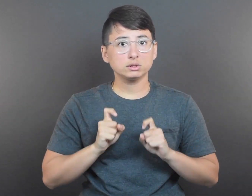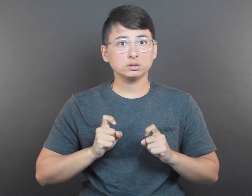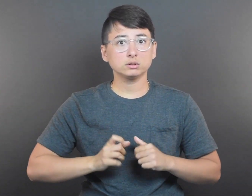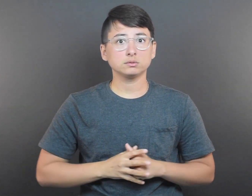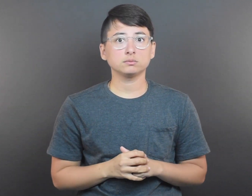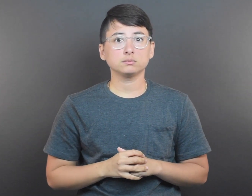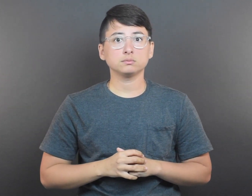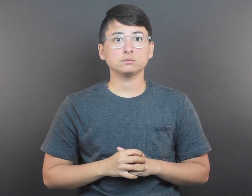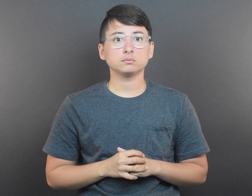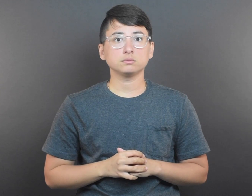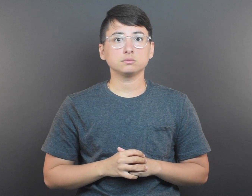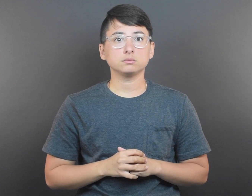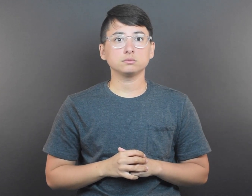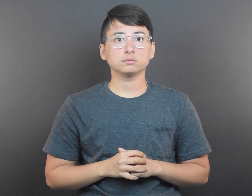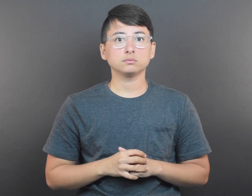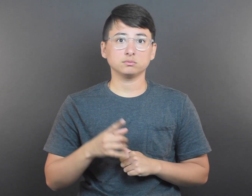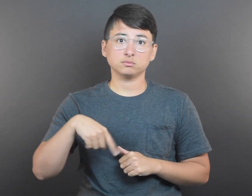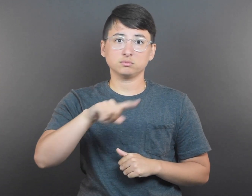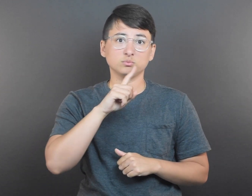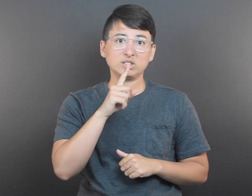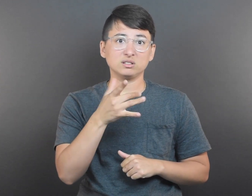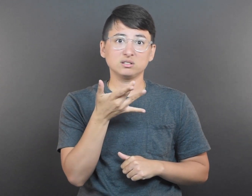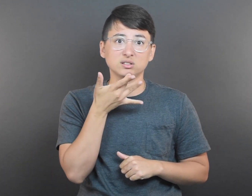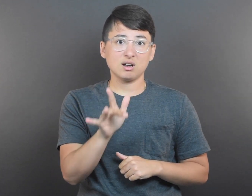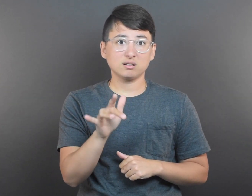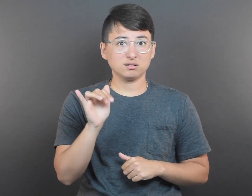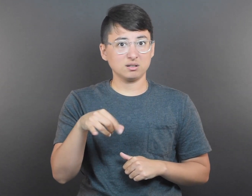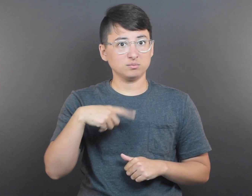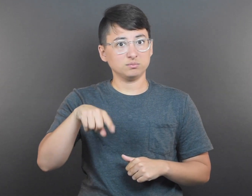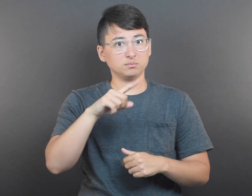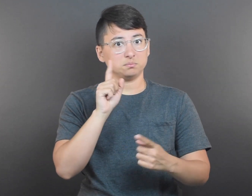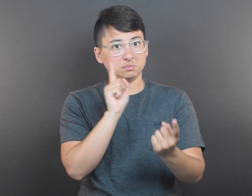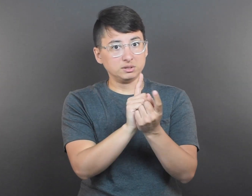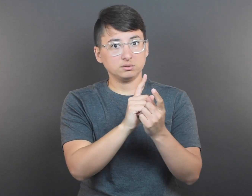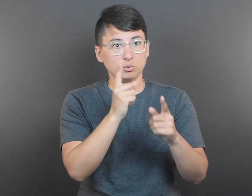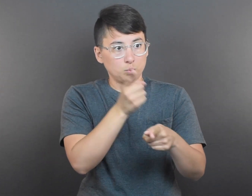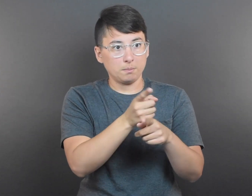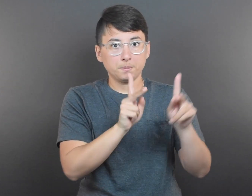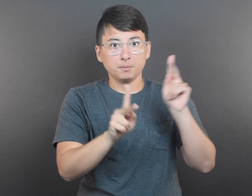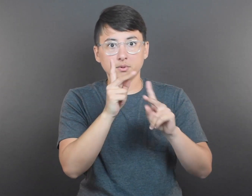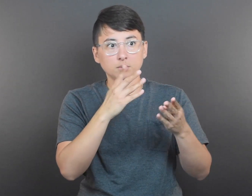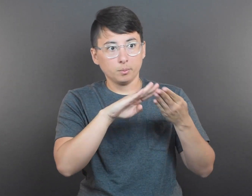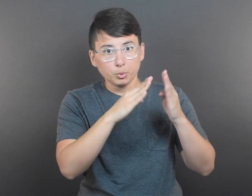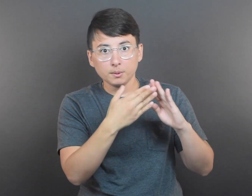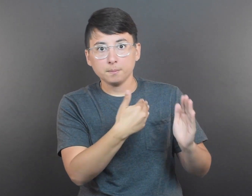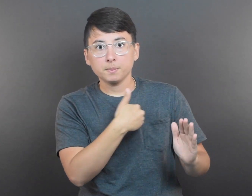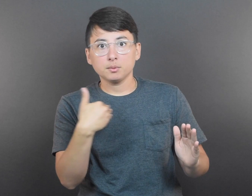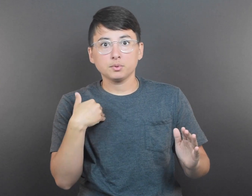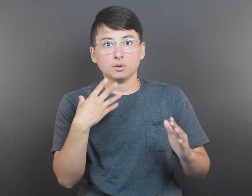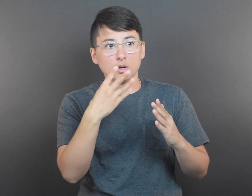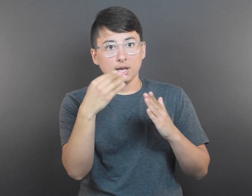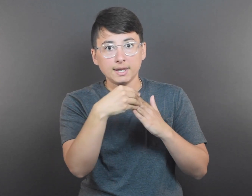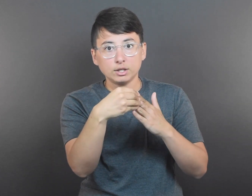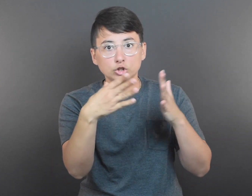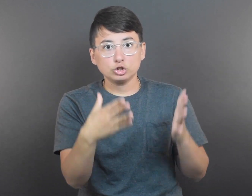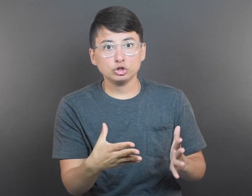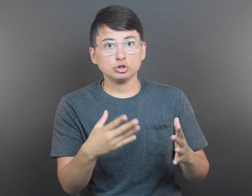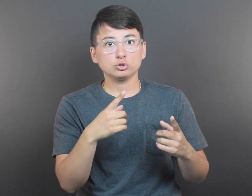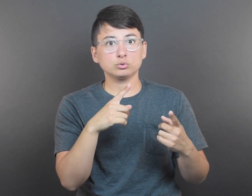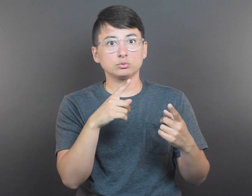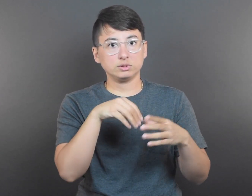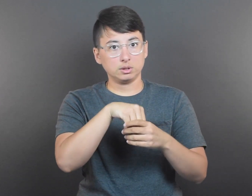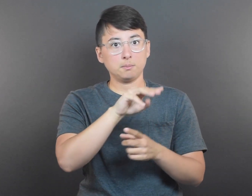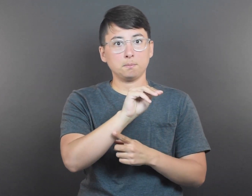We were so lucky that we met community leaders in Madelia and St. James that believed in